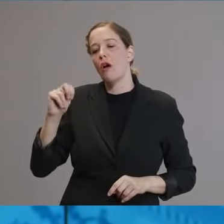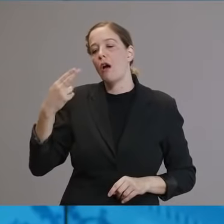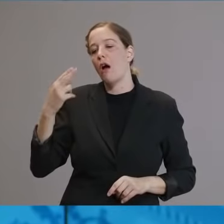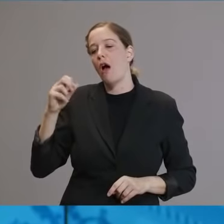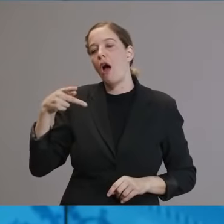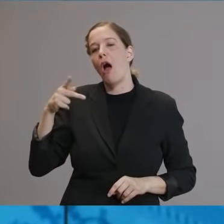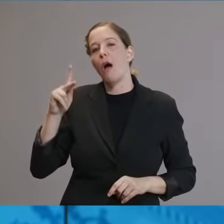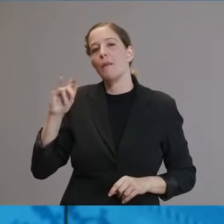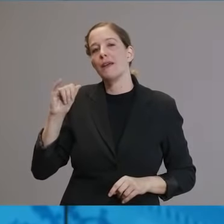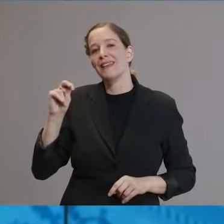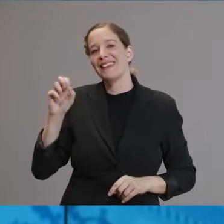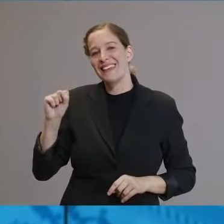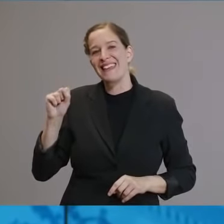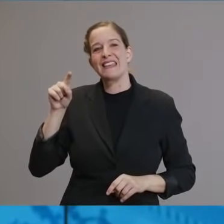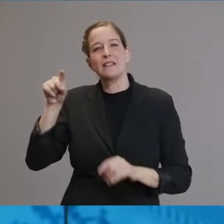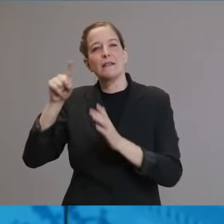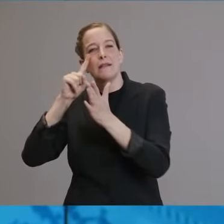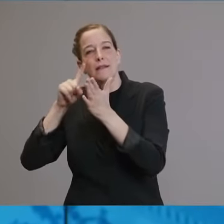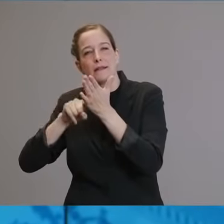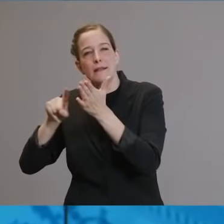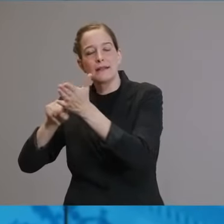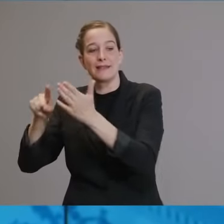POSITIVITY RATE OF THE 50 STATES.